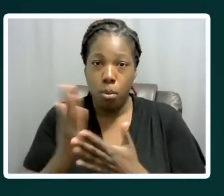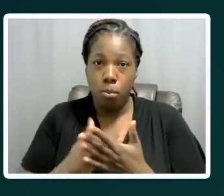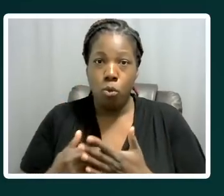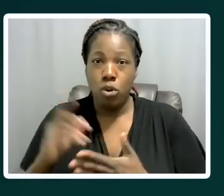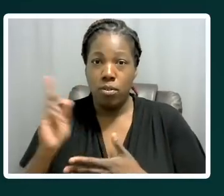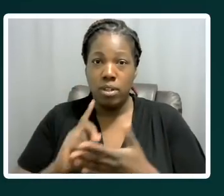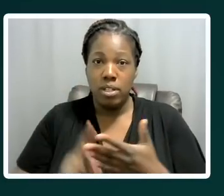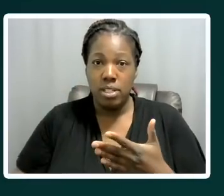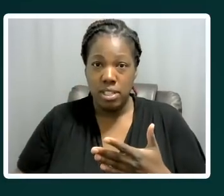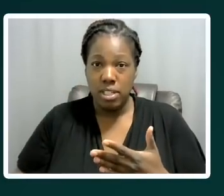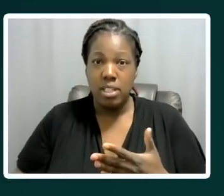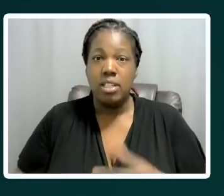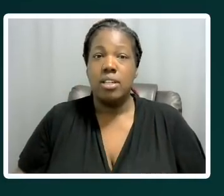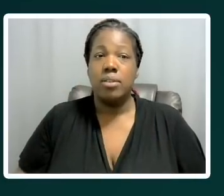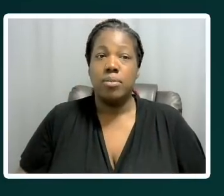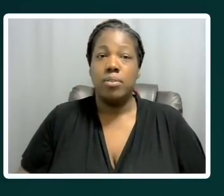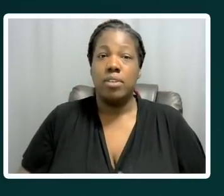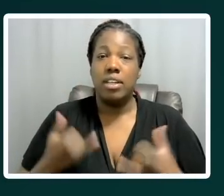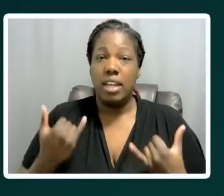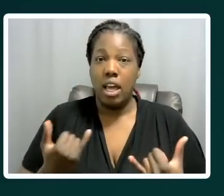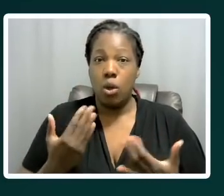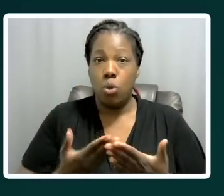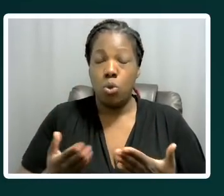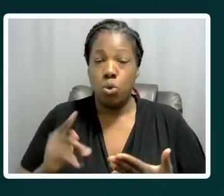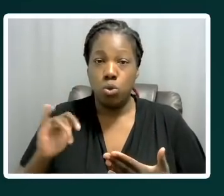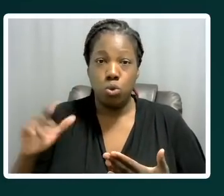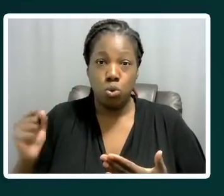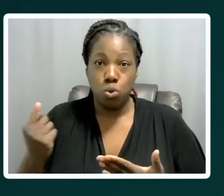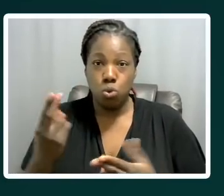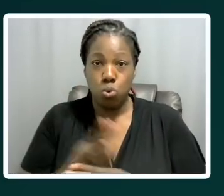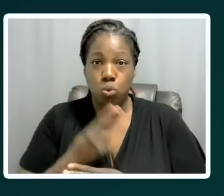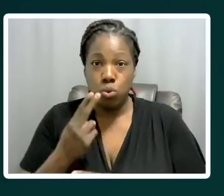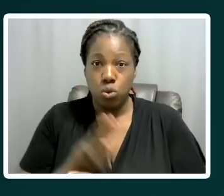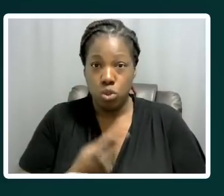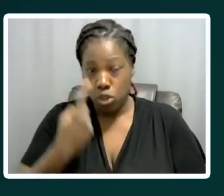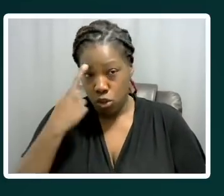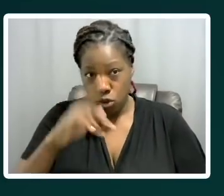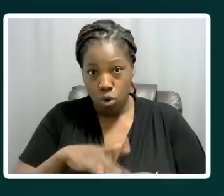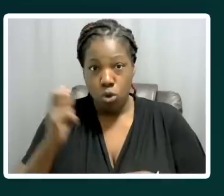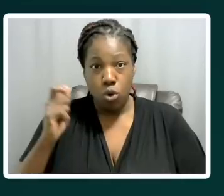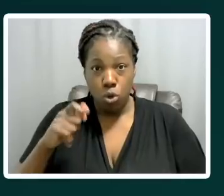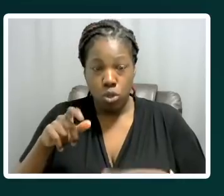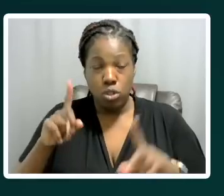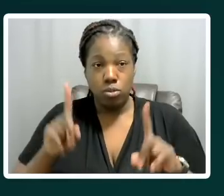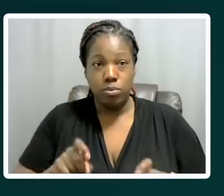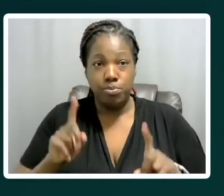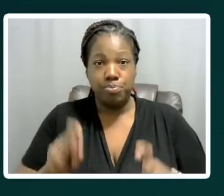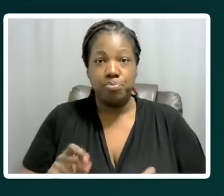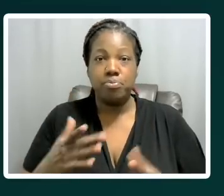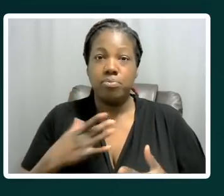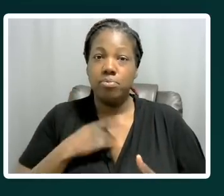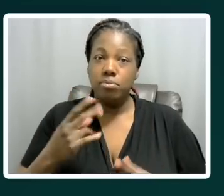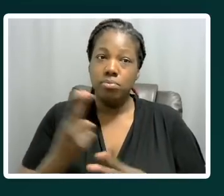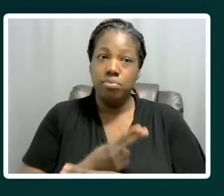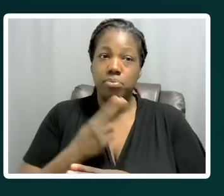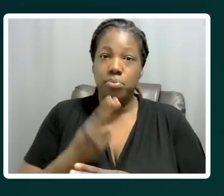Getting into what tools we use. For early prototyping, I like to use a library that's